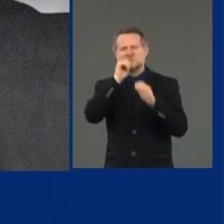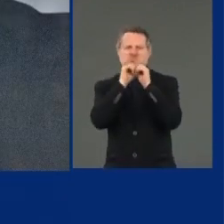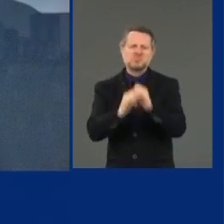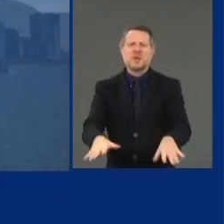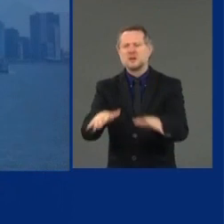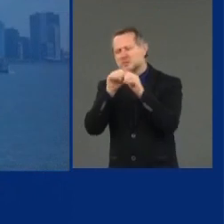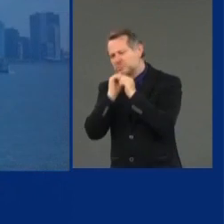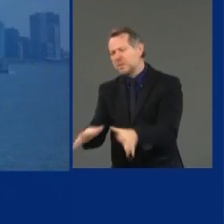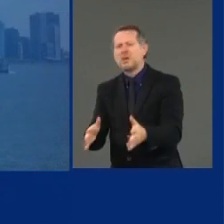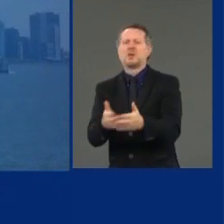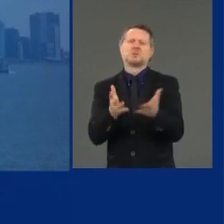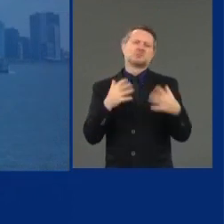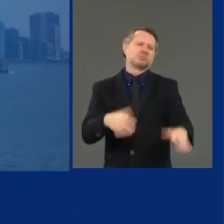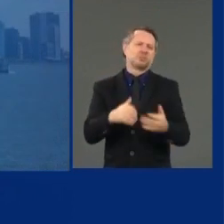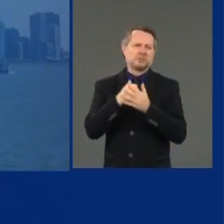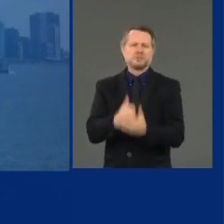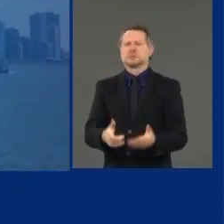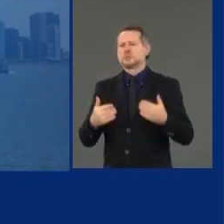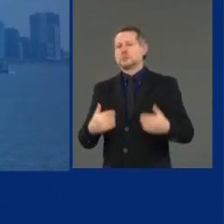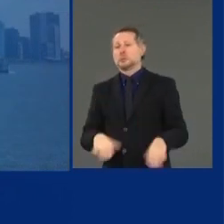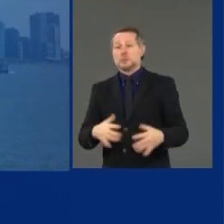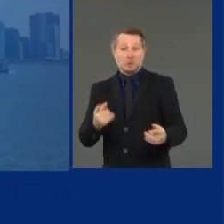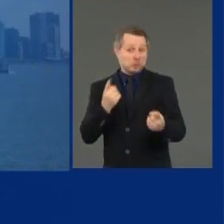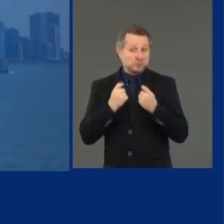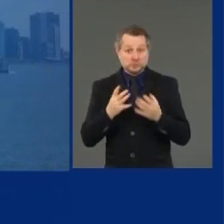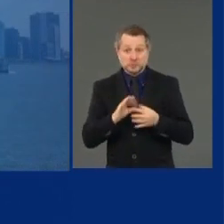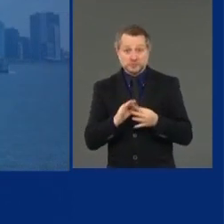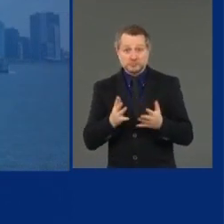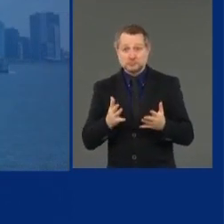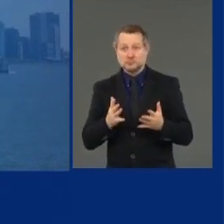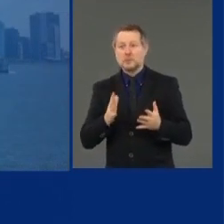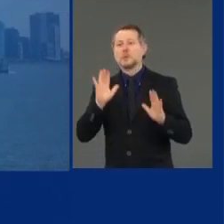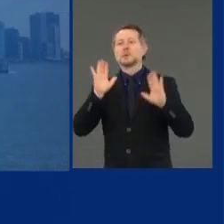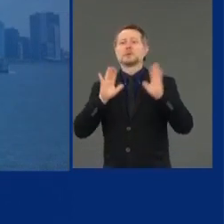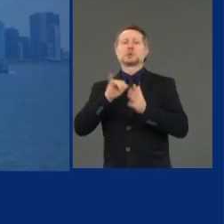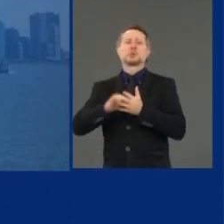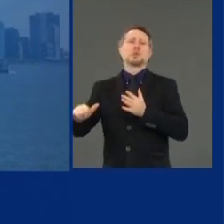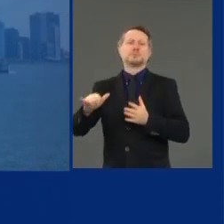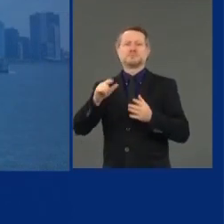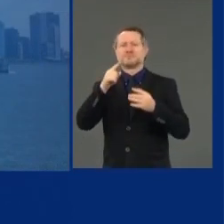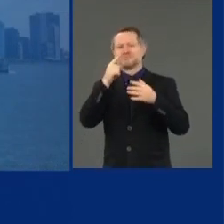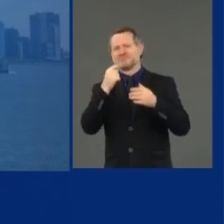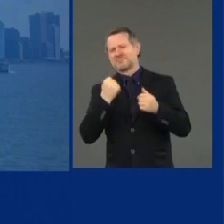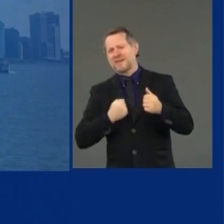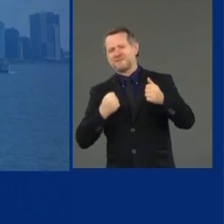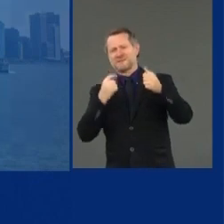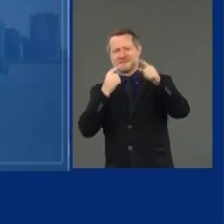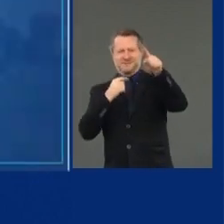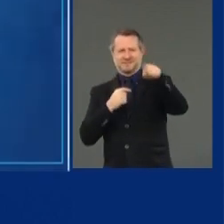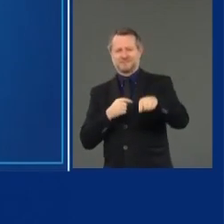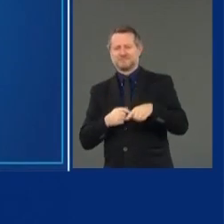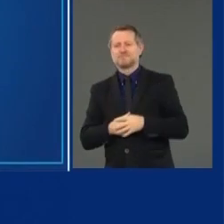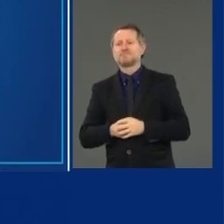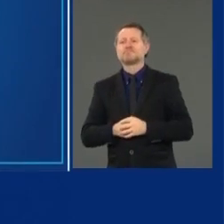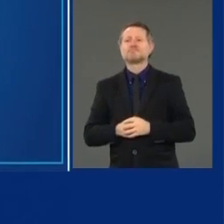WOMEN, THEY SHOWED UP. GOD BLESS THEM. AND WE THANK THEM.